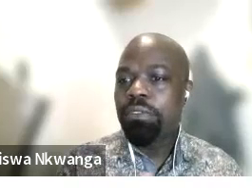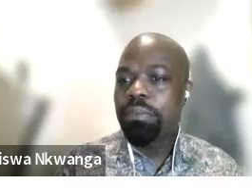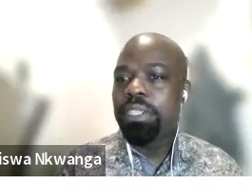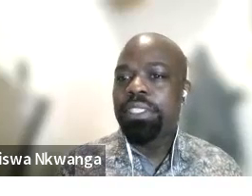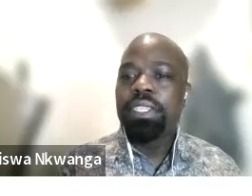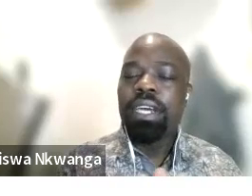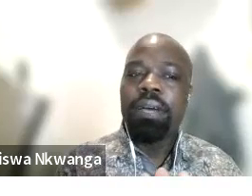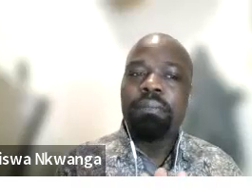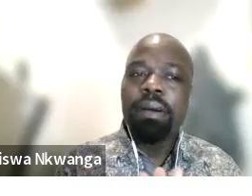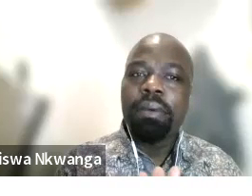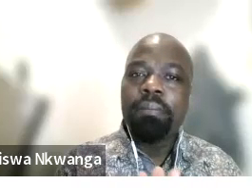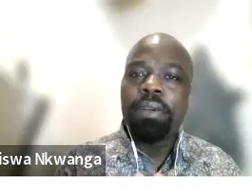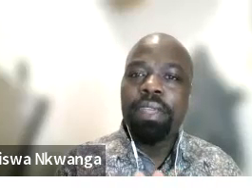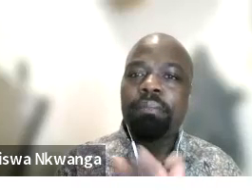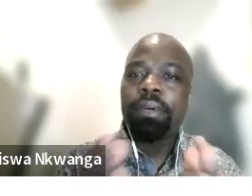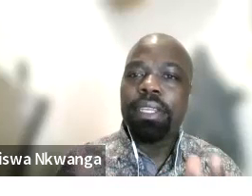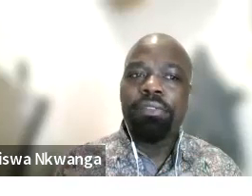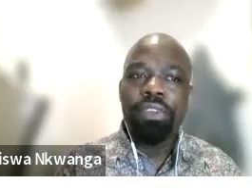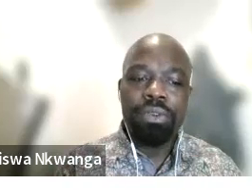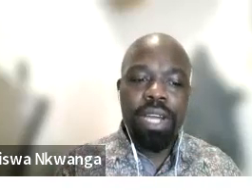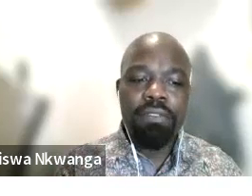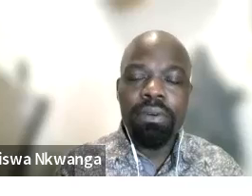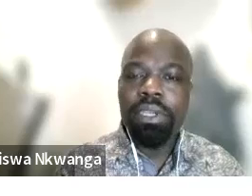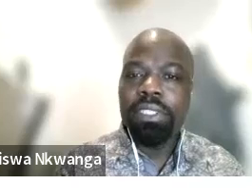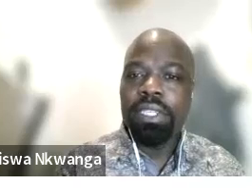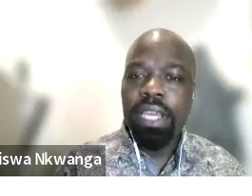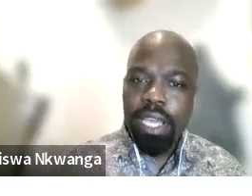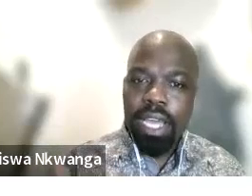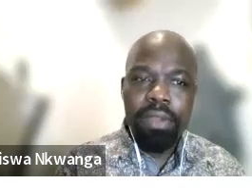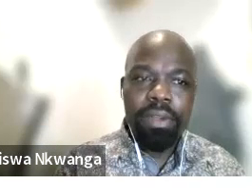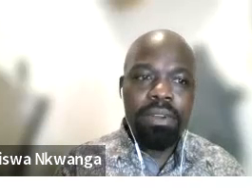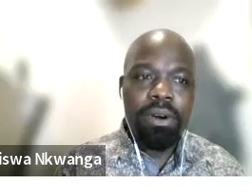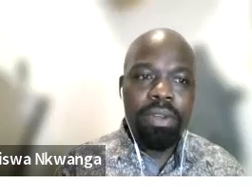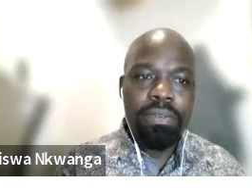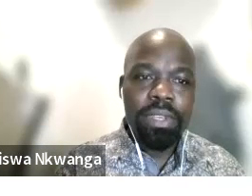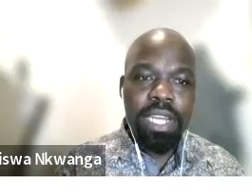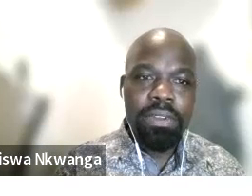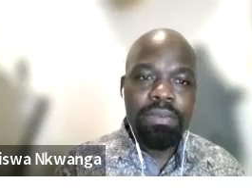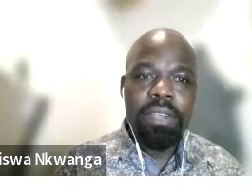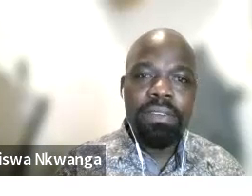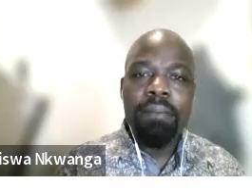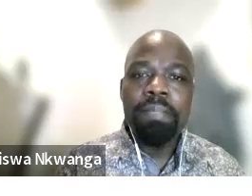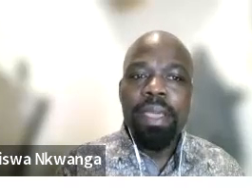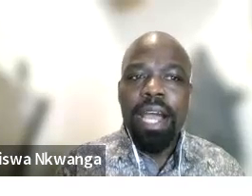information about that, but if you do have a question, you can always reach out to us.